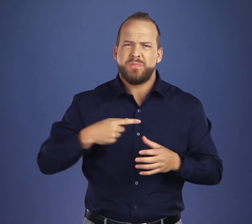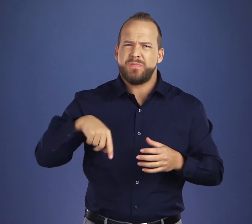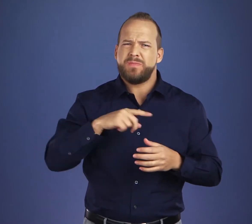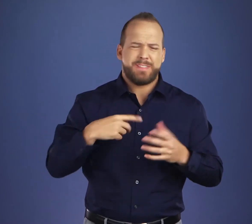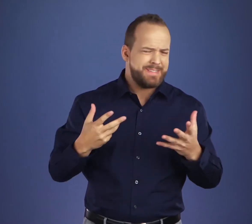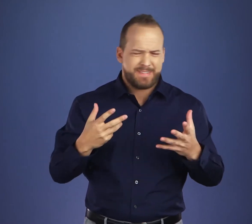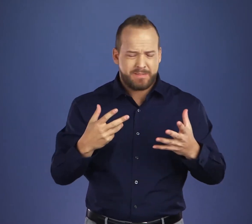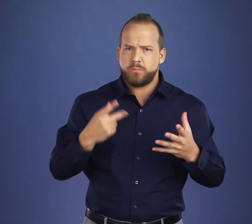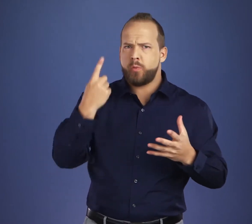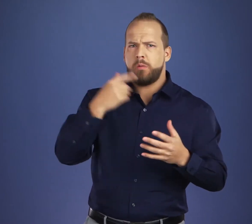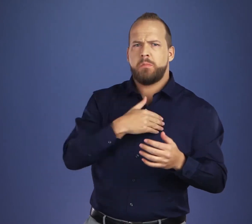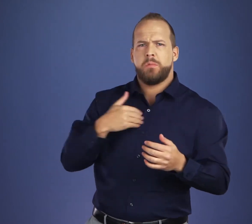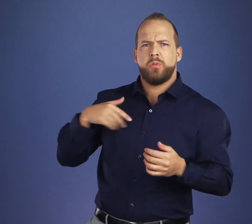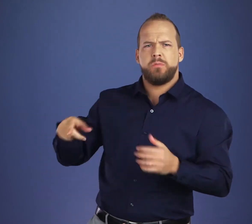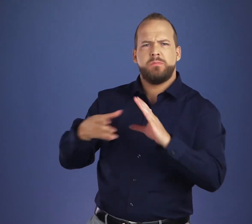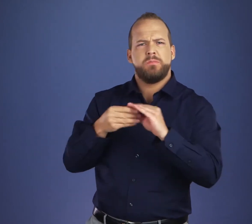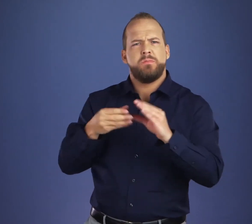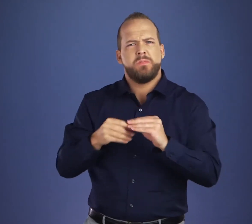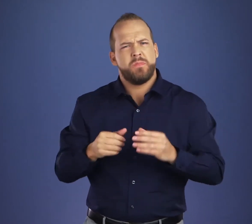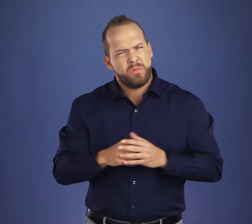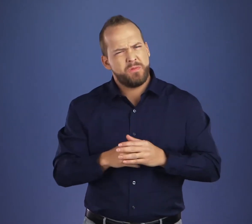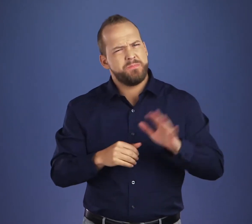A member gives us a vivid glimpse of those days.